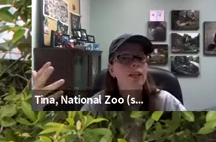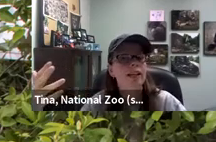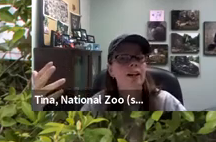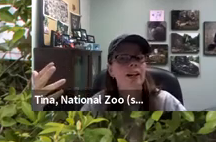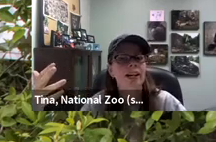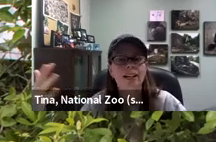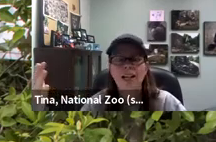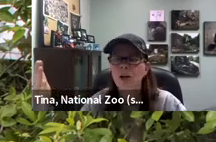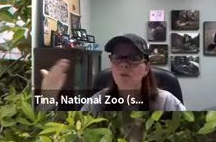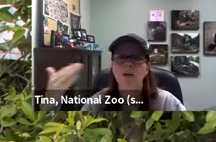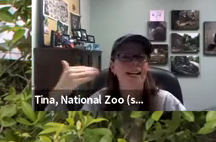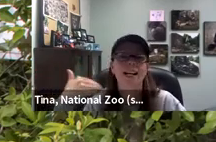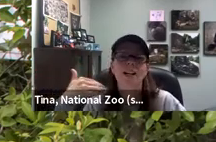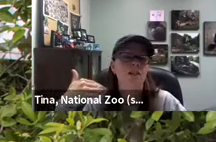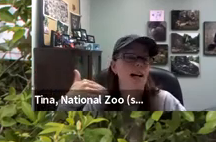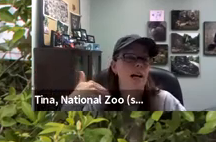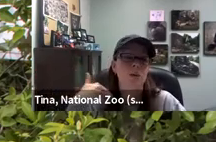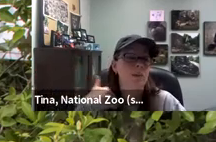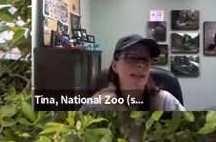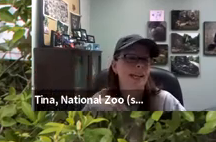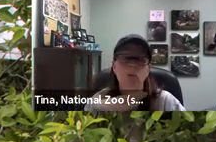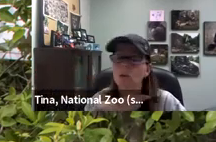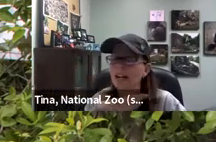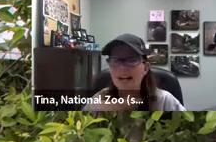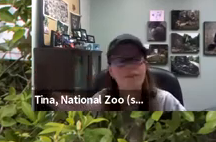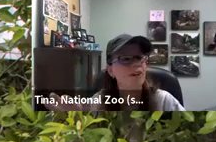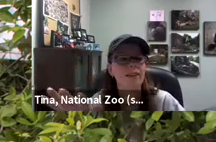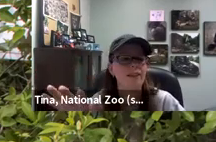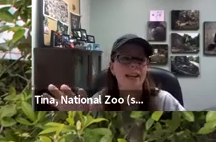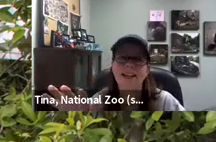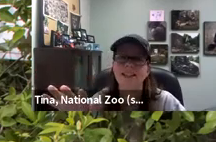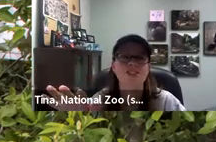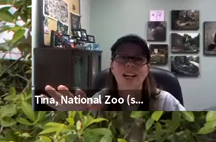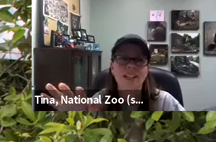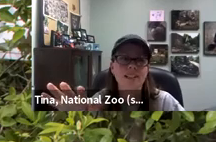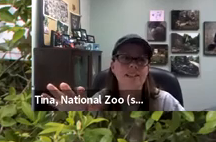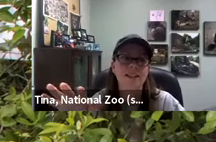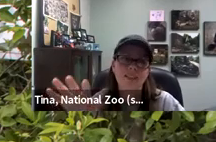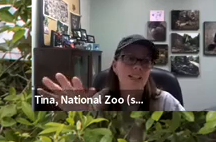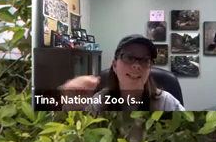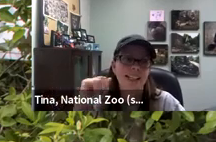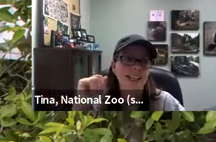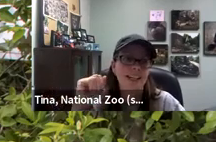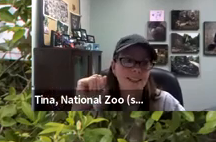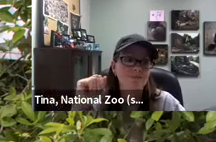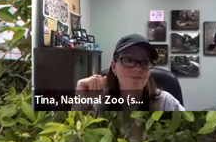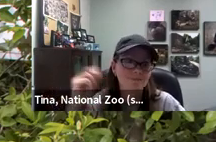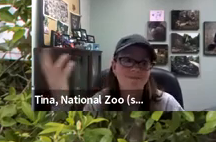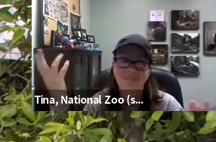in the area, I will plant whatever I think has